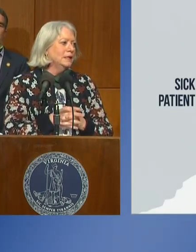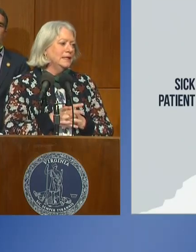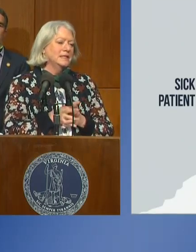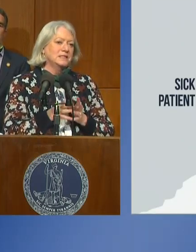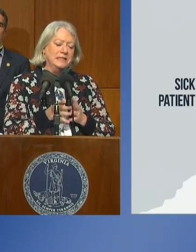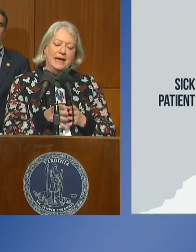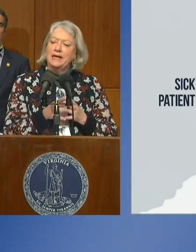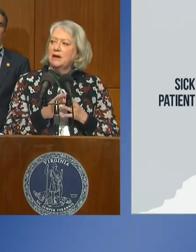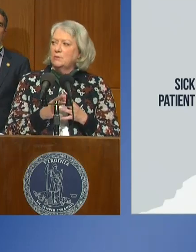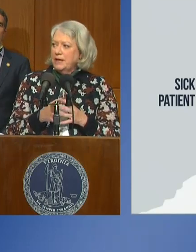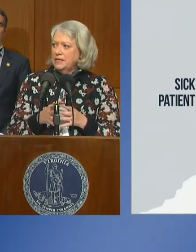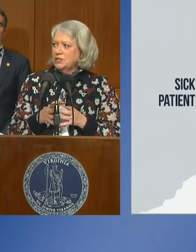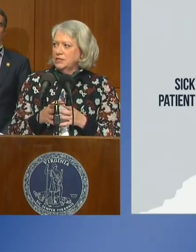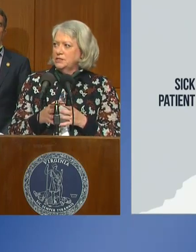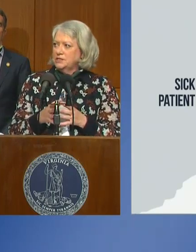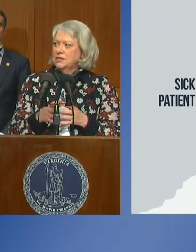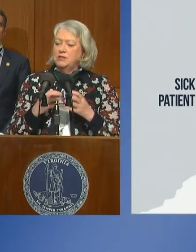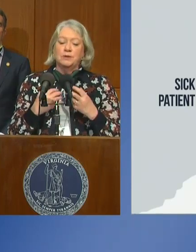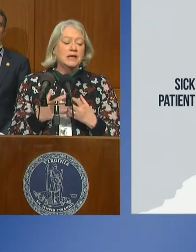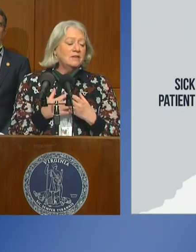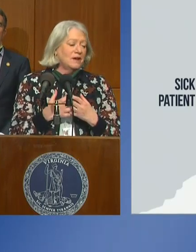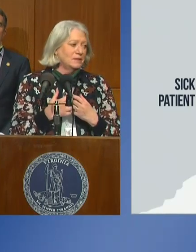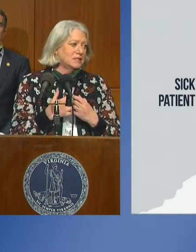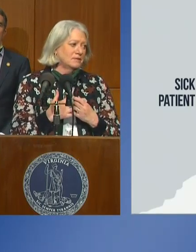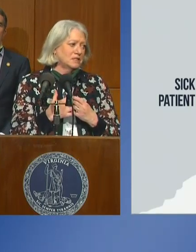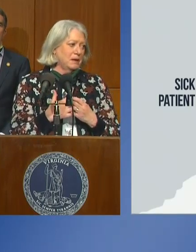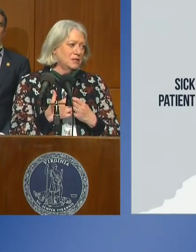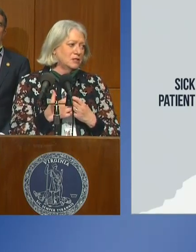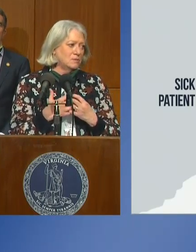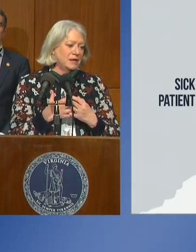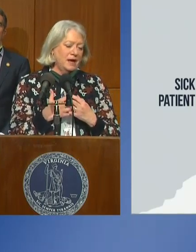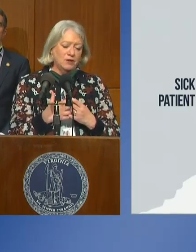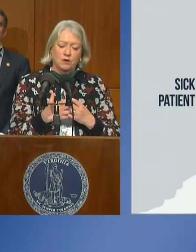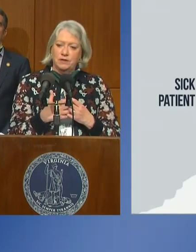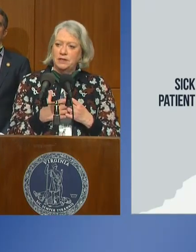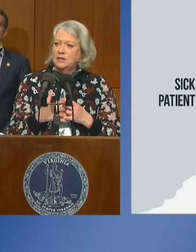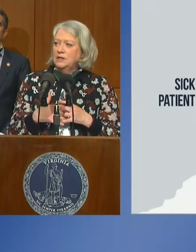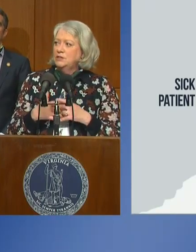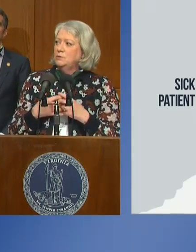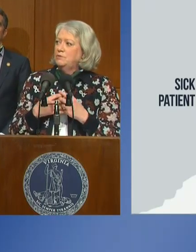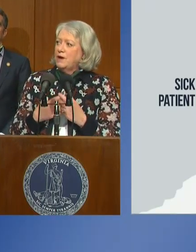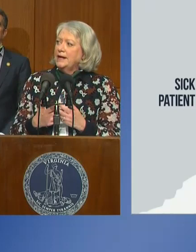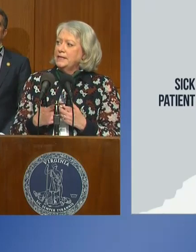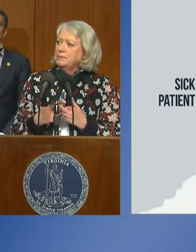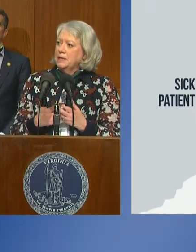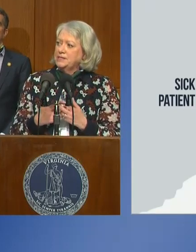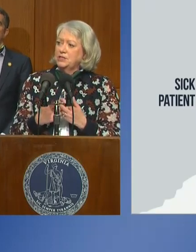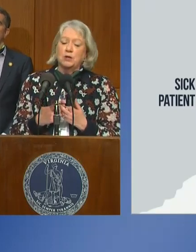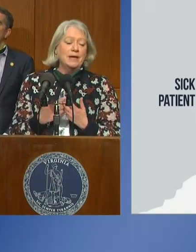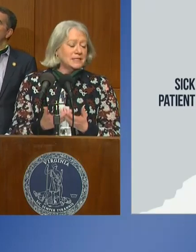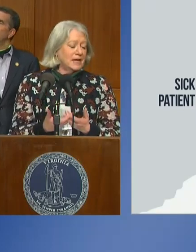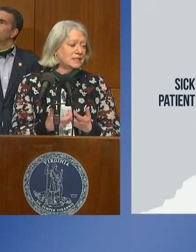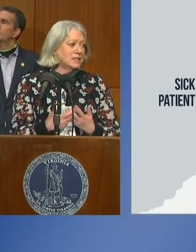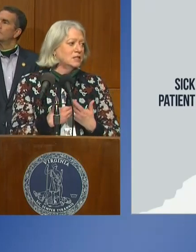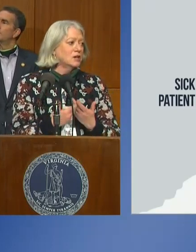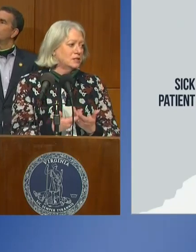YOU'VE HEARD THE GOVERNOR THE SECRETARY SAY THE FIRST MILE BUT IT REALLY IS GETTING OUR PATIENTS TO IDENTIFY THEMSELVES